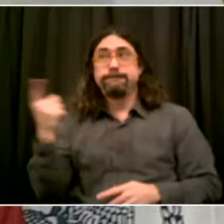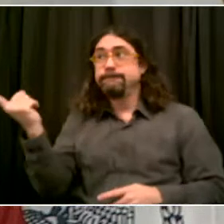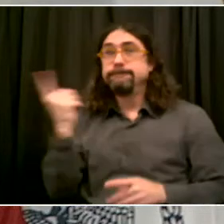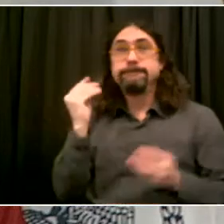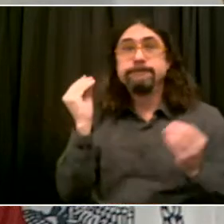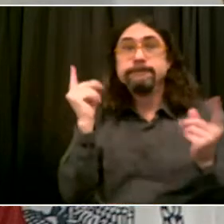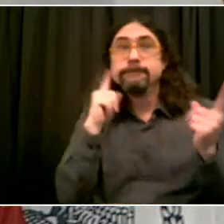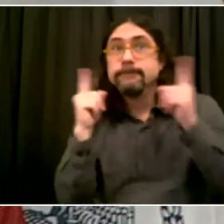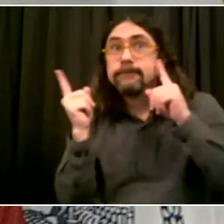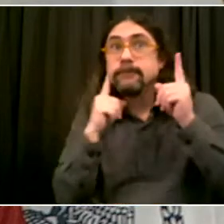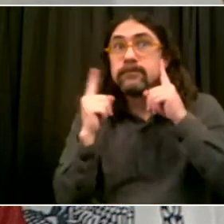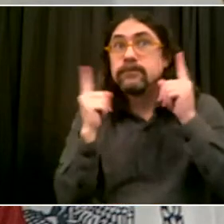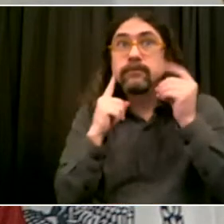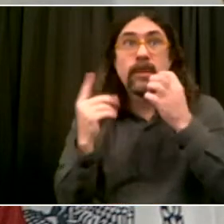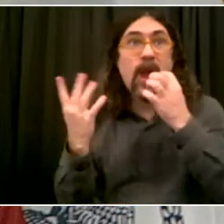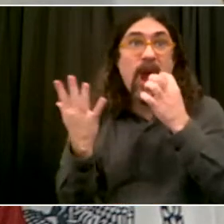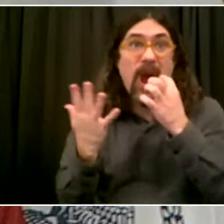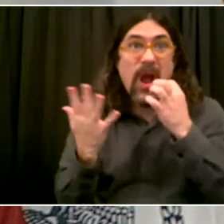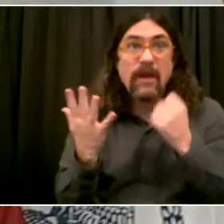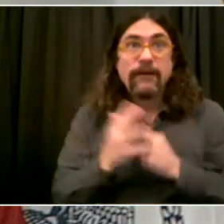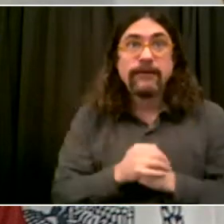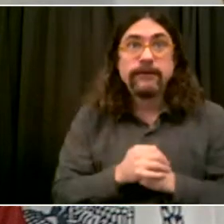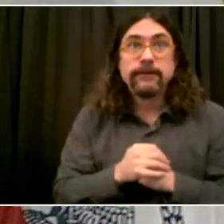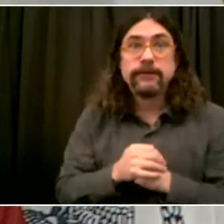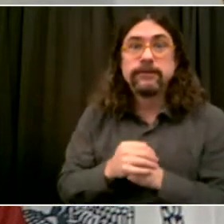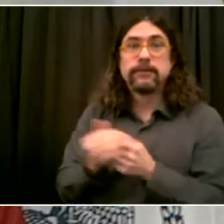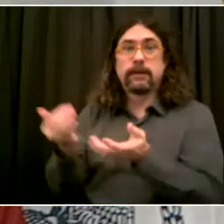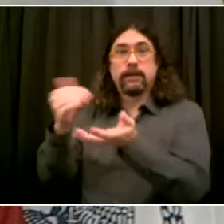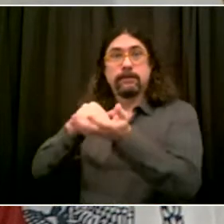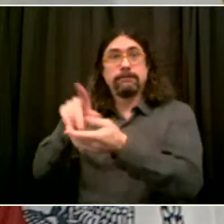APPLICATIONS ARE ONLY AVAILABLE IN ENGLISH AND SPANISH AND THE BEST THAT OTHER DOING LIKE